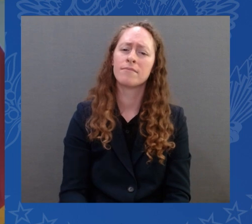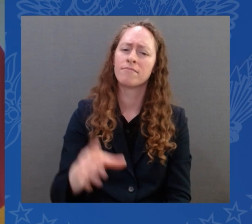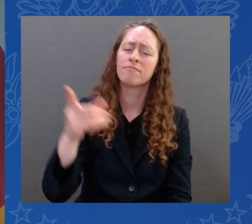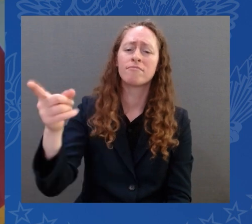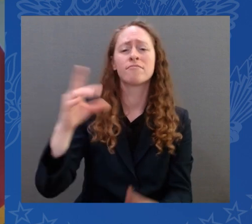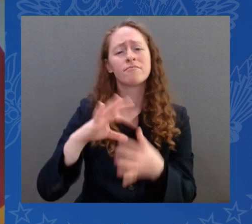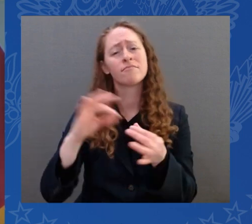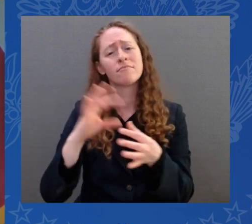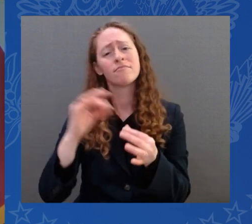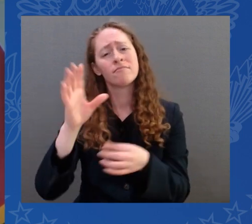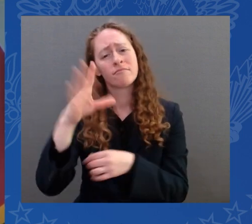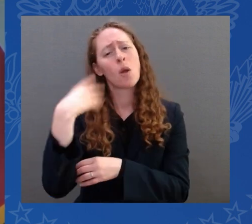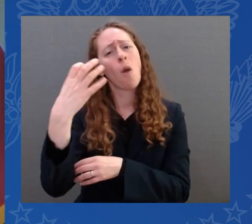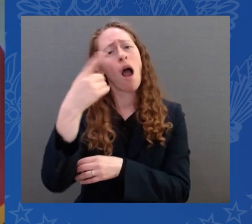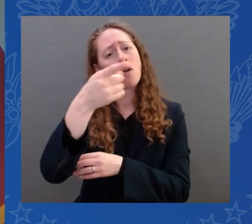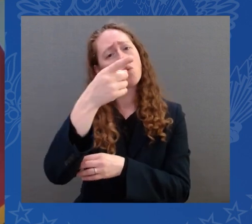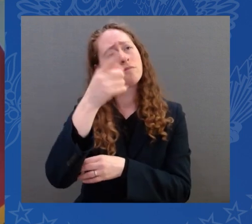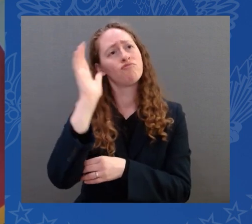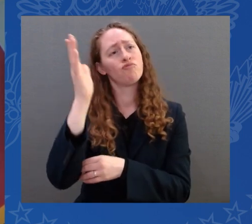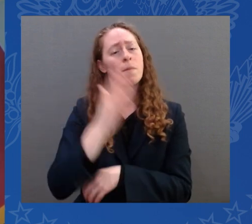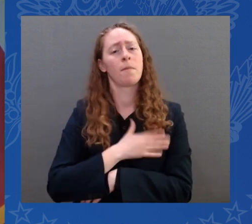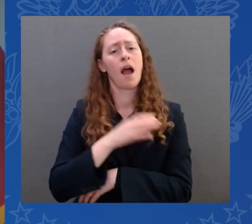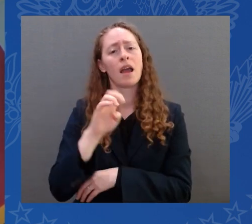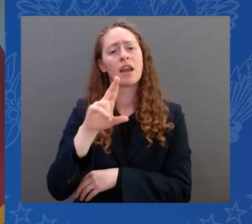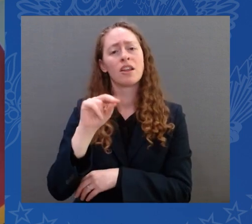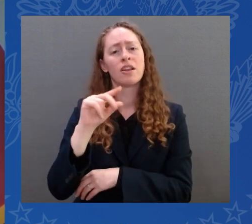I said, "Yes, John." And literally at the same time,